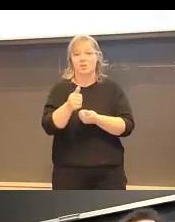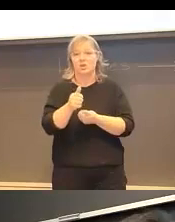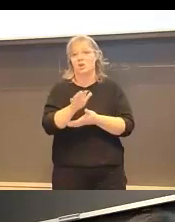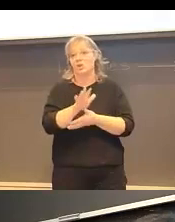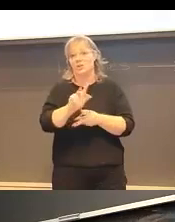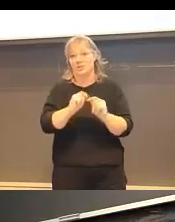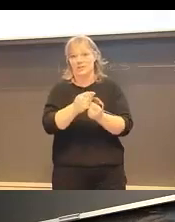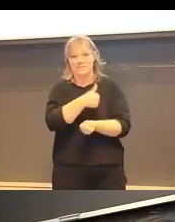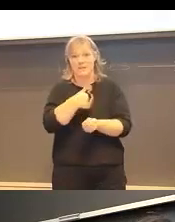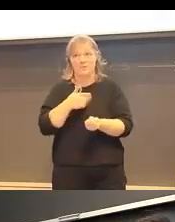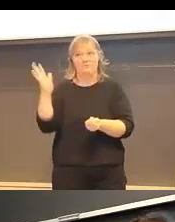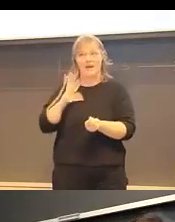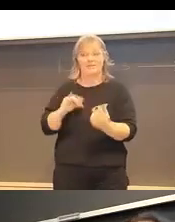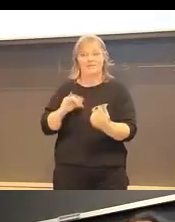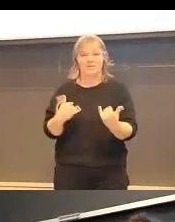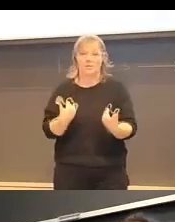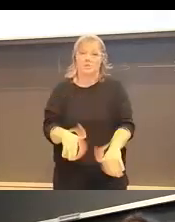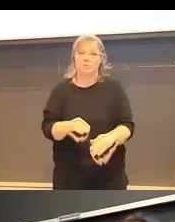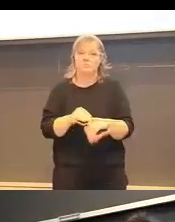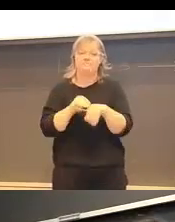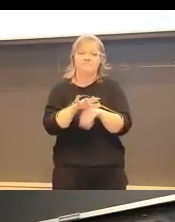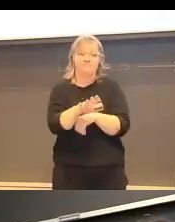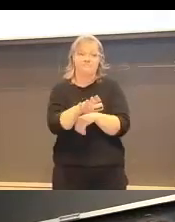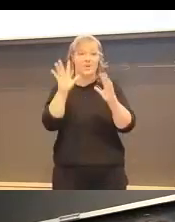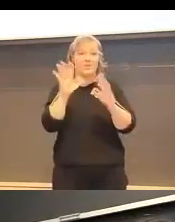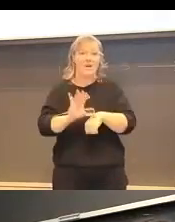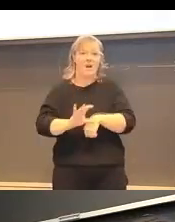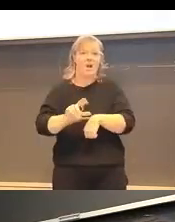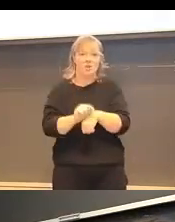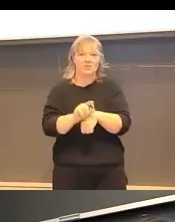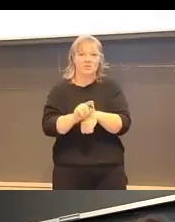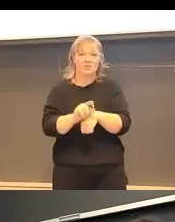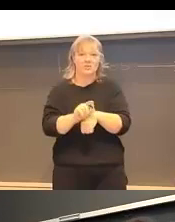this work serving as outstanding consultants and innovators in education the current team